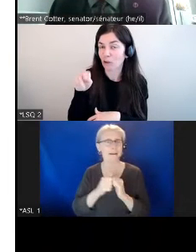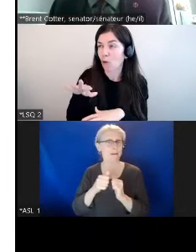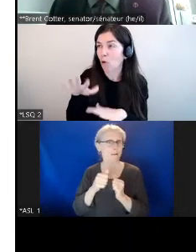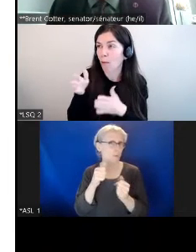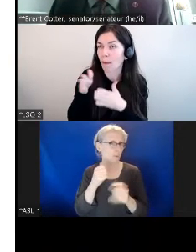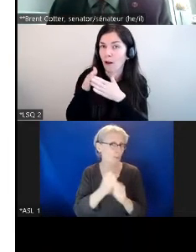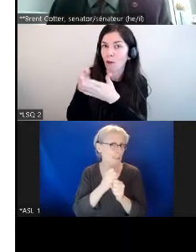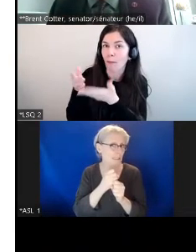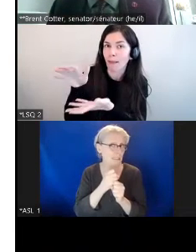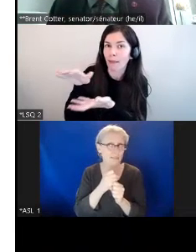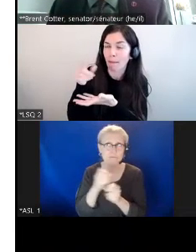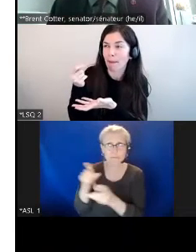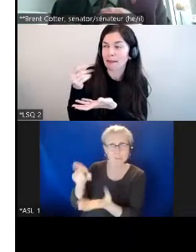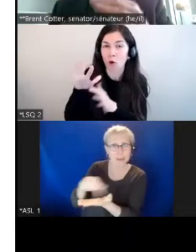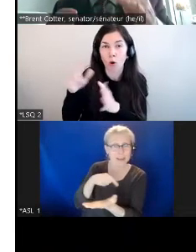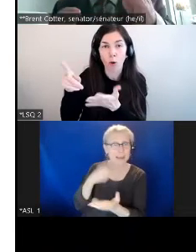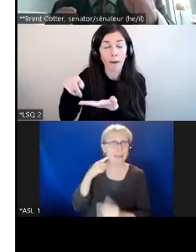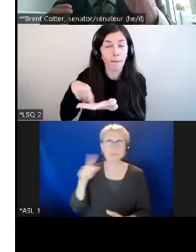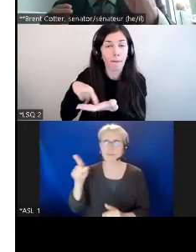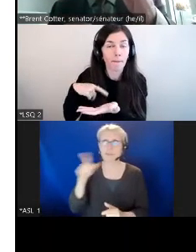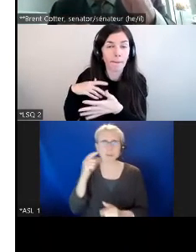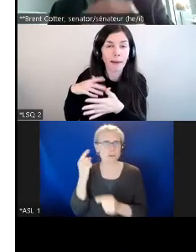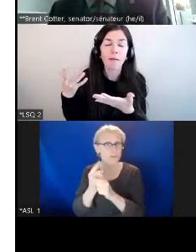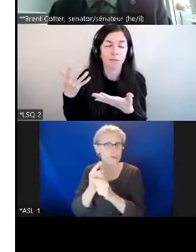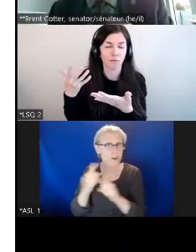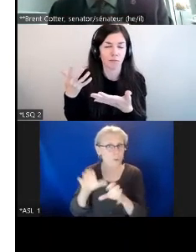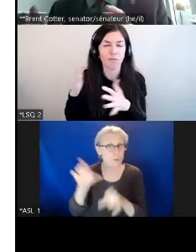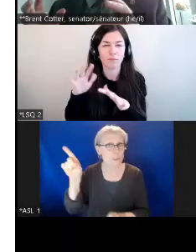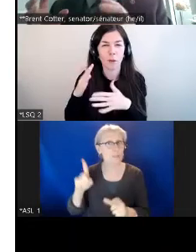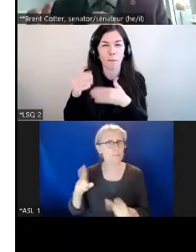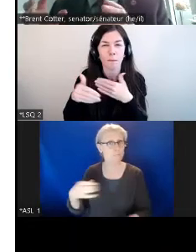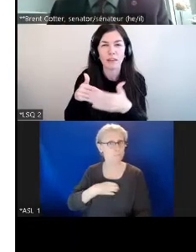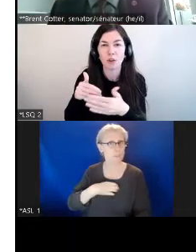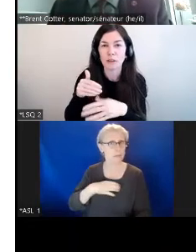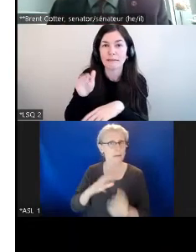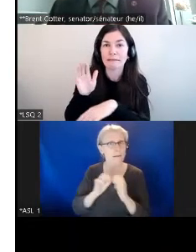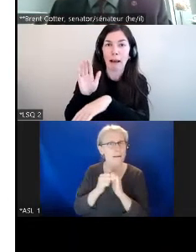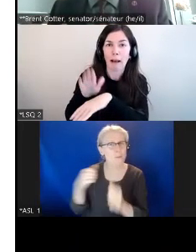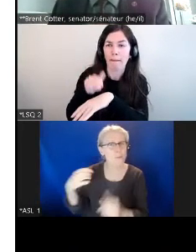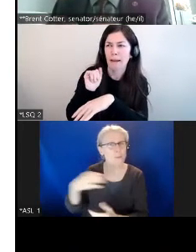GET TREATED FAIRLY IN THE PROCESS? YOU CAN SEE A LOT OF THINGS THAT HAVE TO BE CONSTRUCTED.